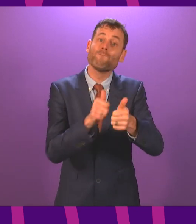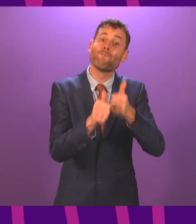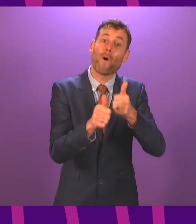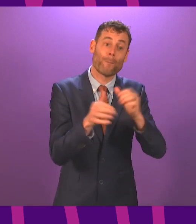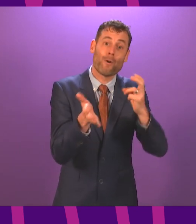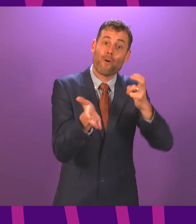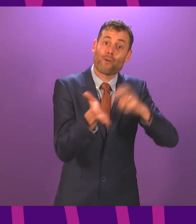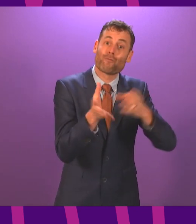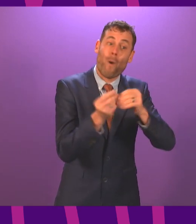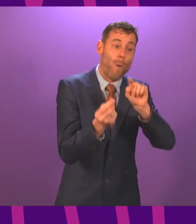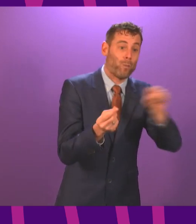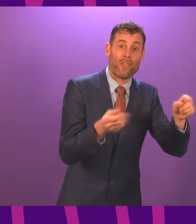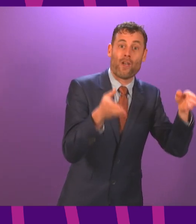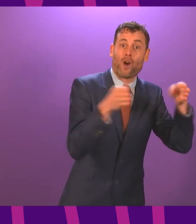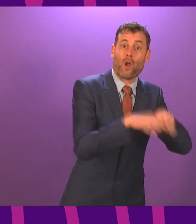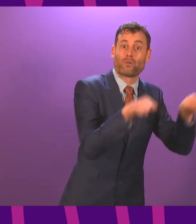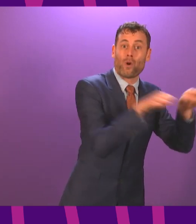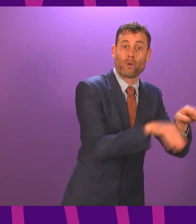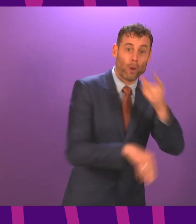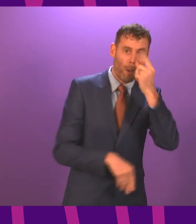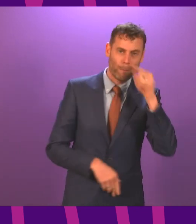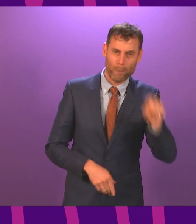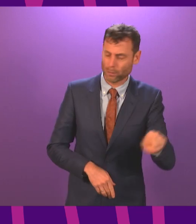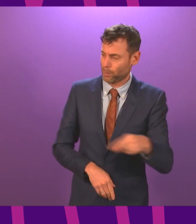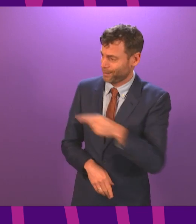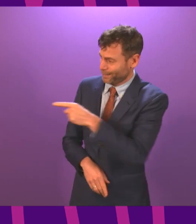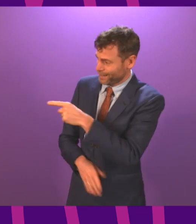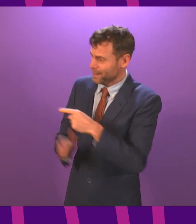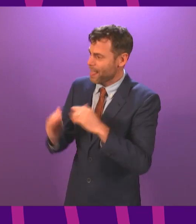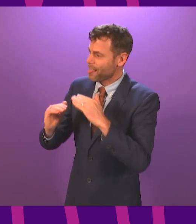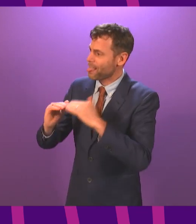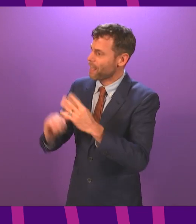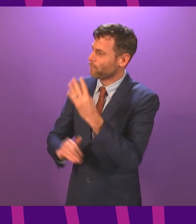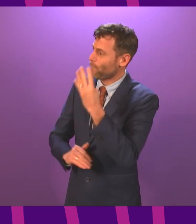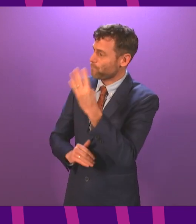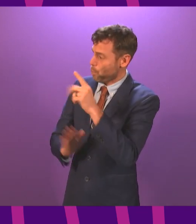what assessment has the Government made of the impact of level 4 restrictions on the